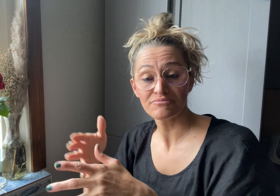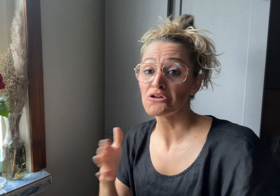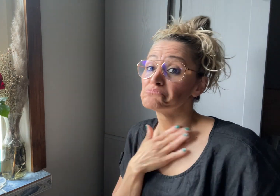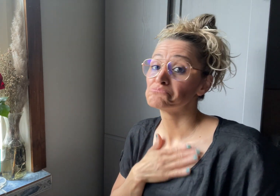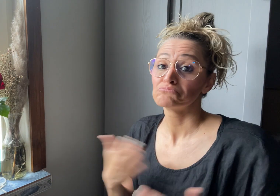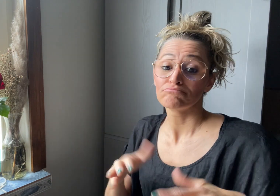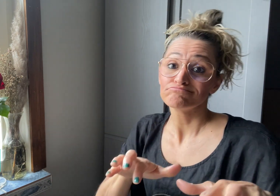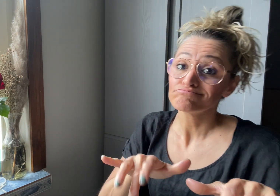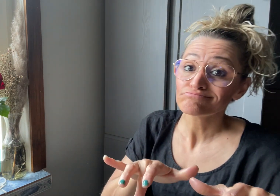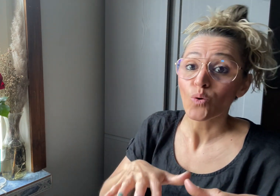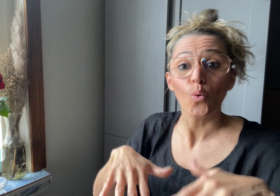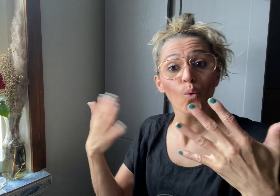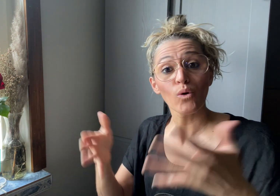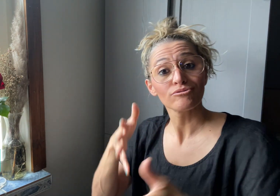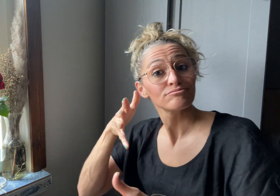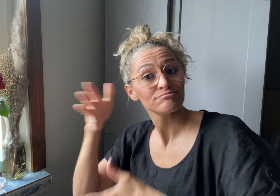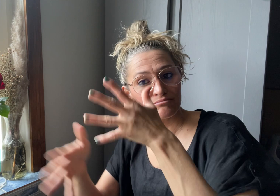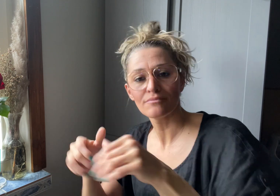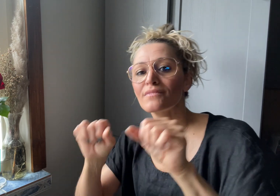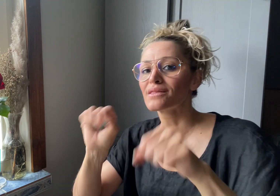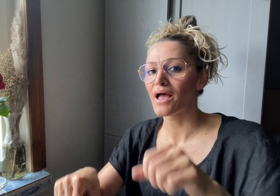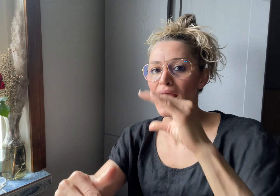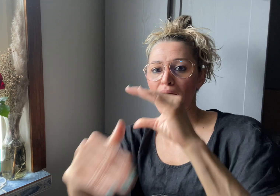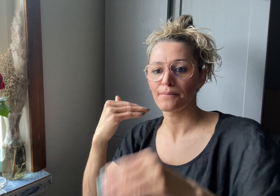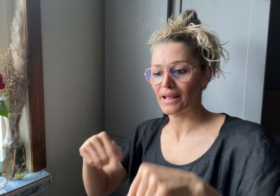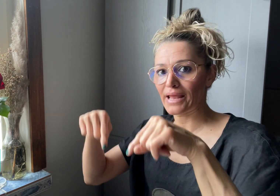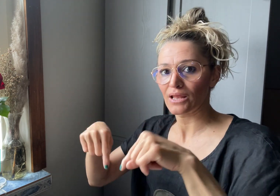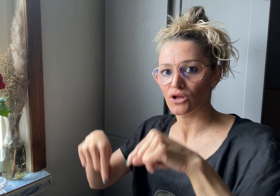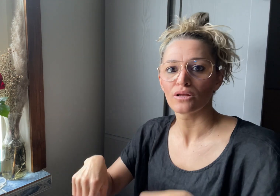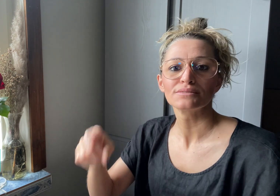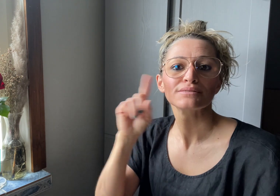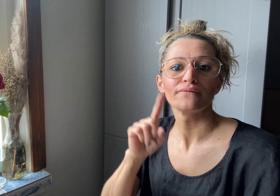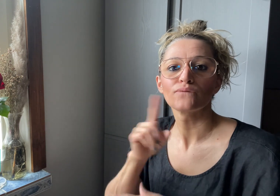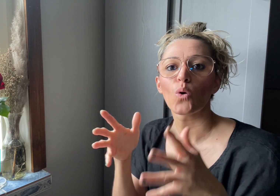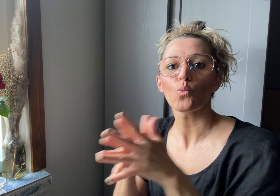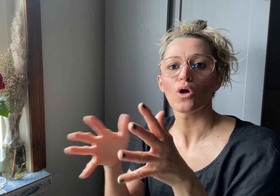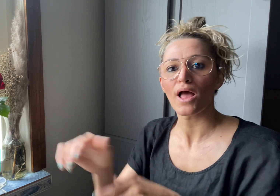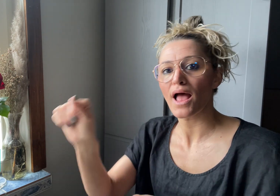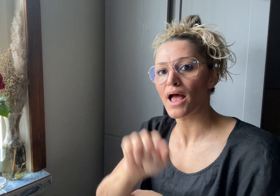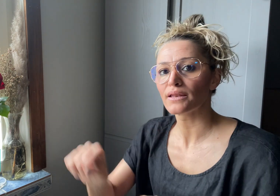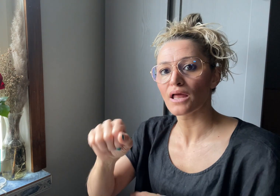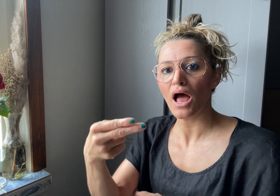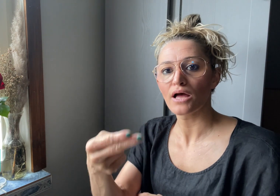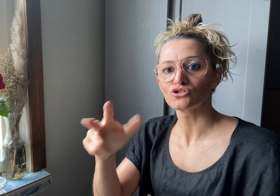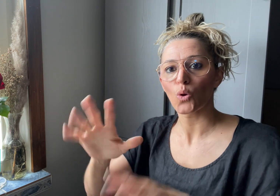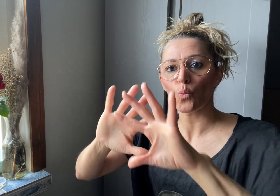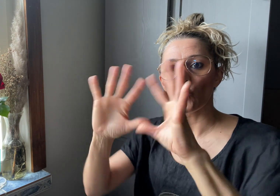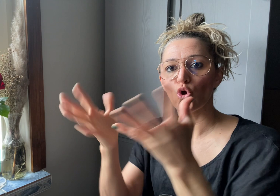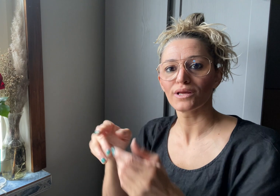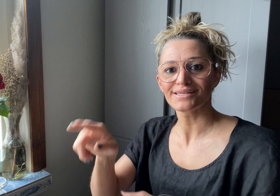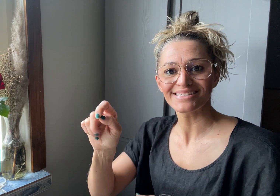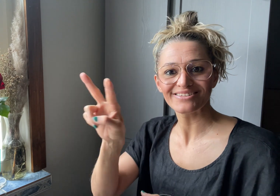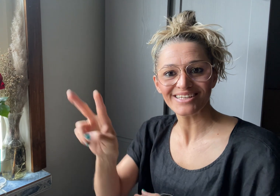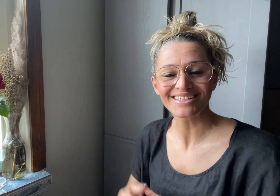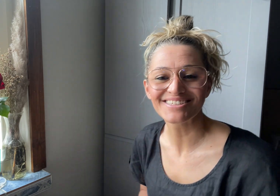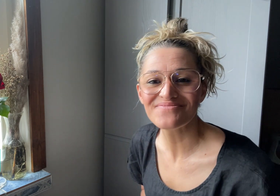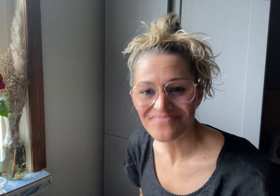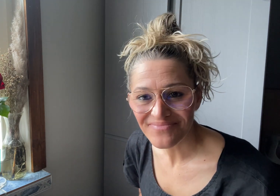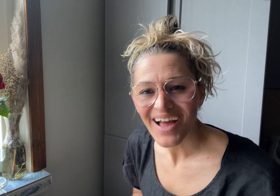in landscape format to deafwire@h3world.tv.